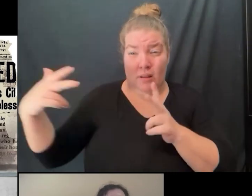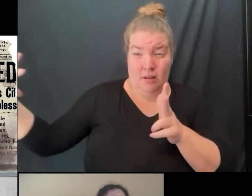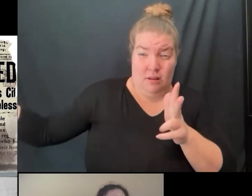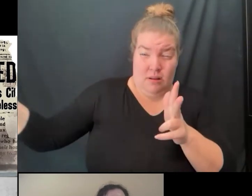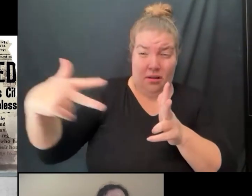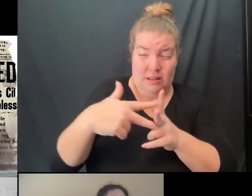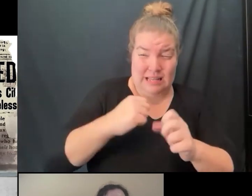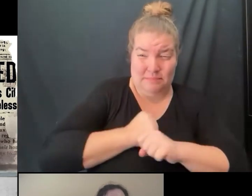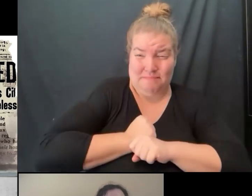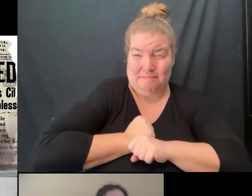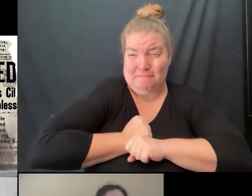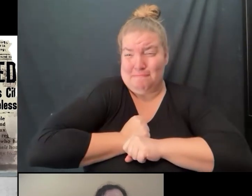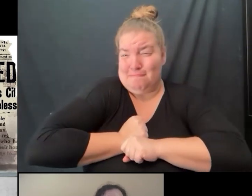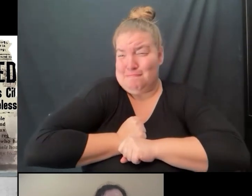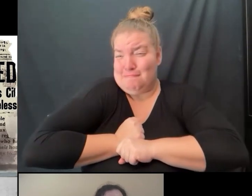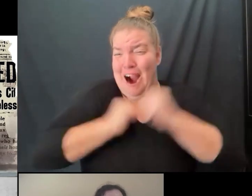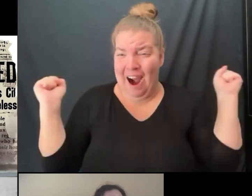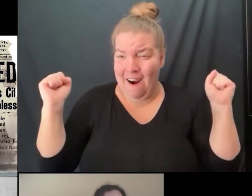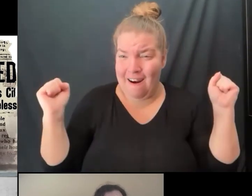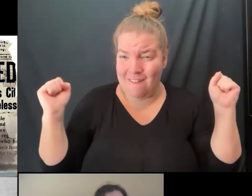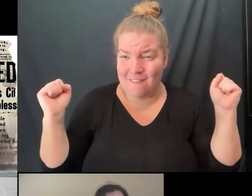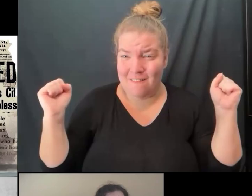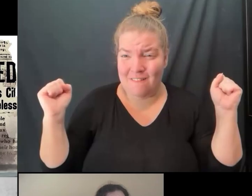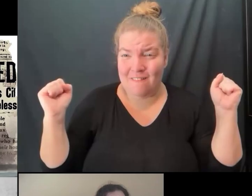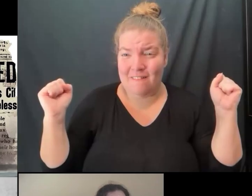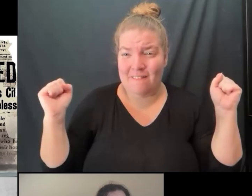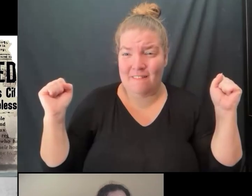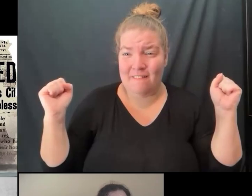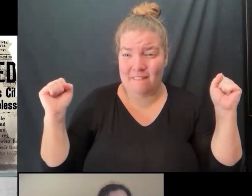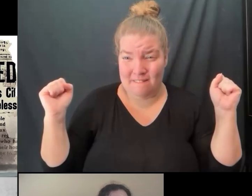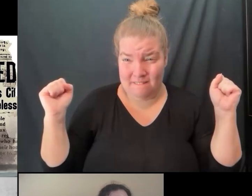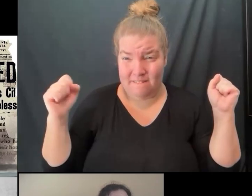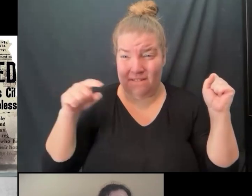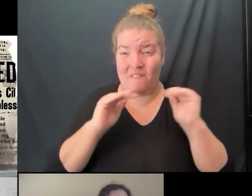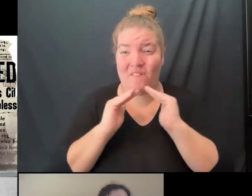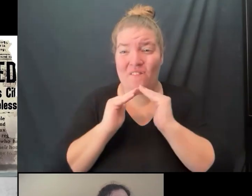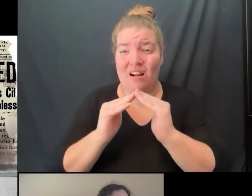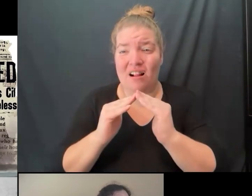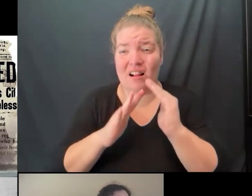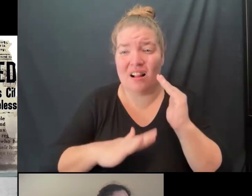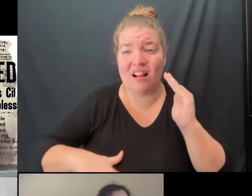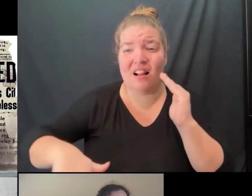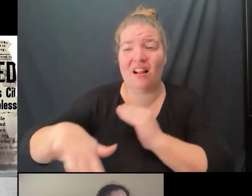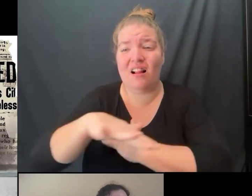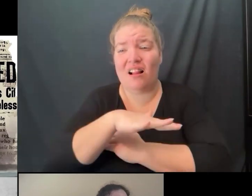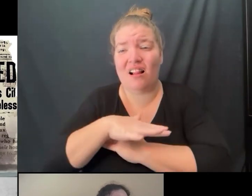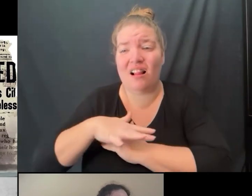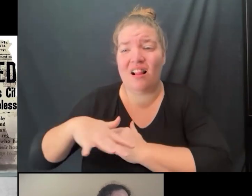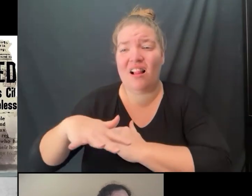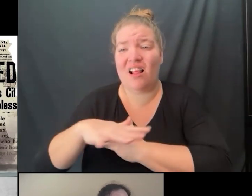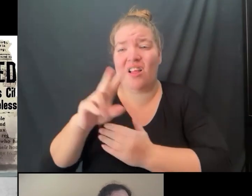And the resulting explosion in a city that only had 50,000 people